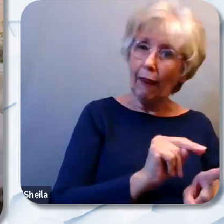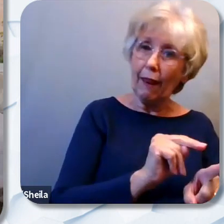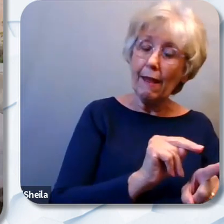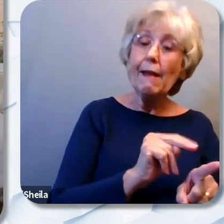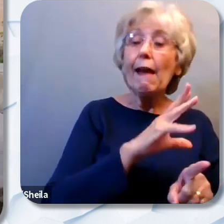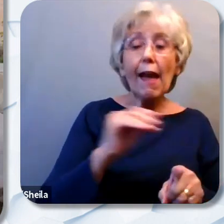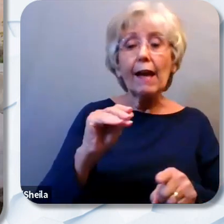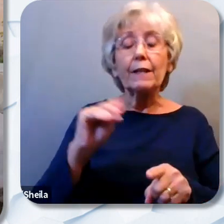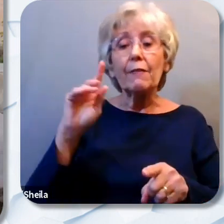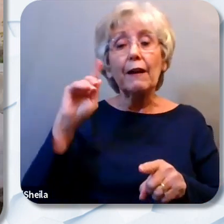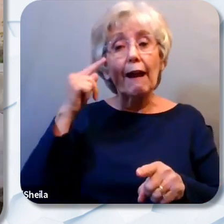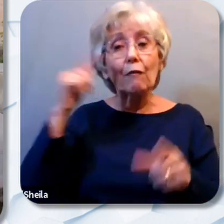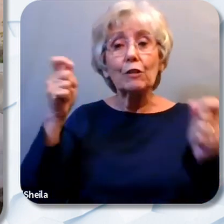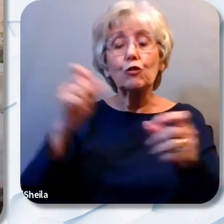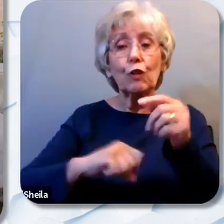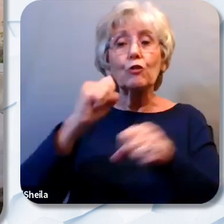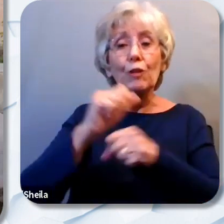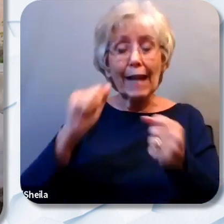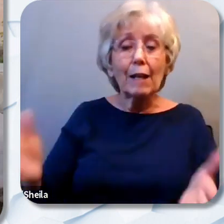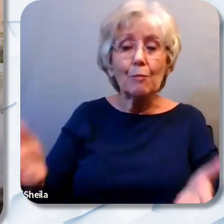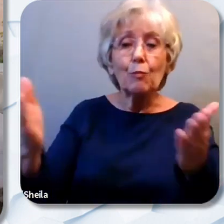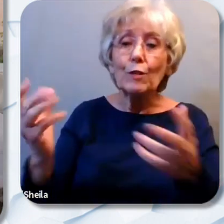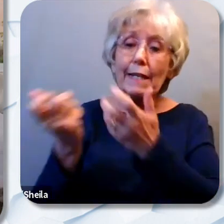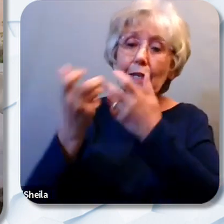The governance structure can promote integration across the pita three spectrum